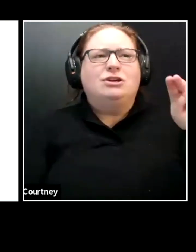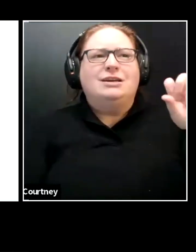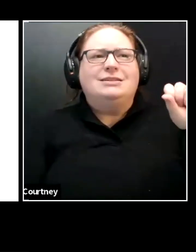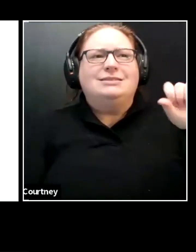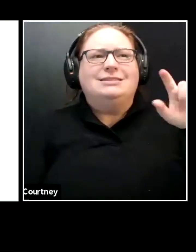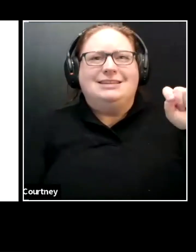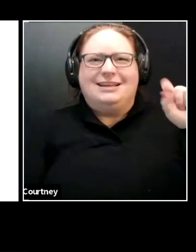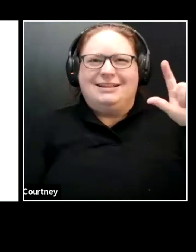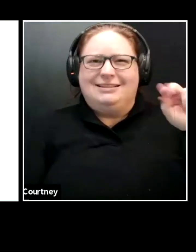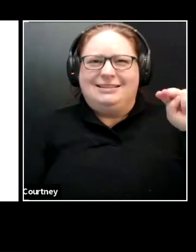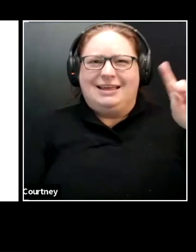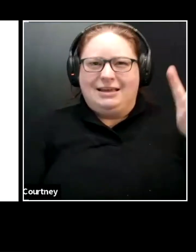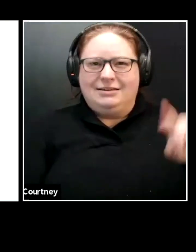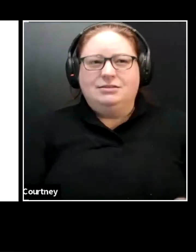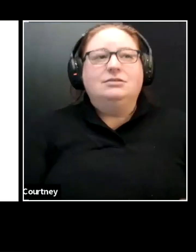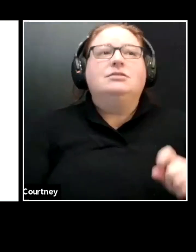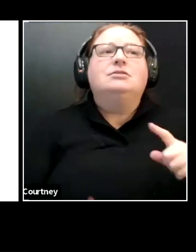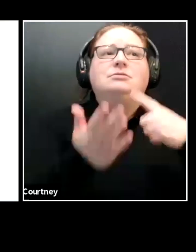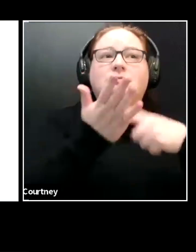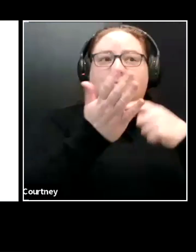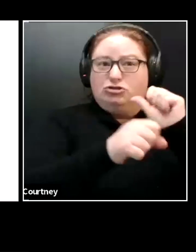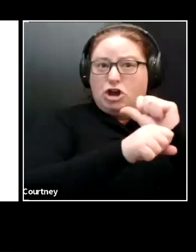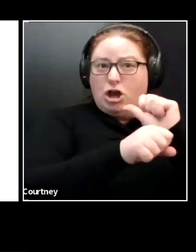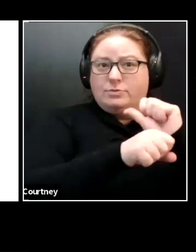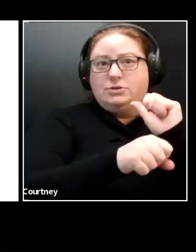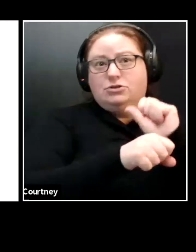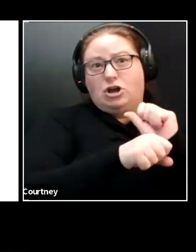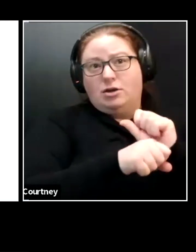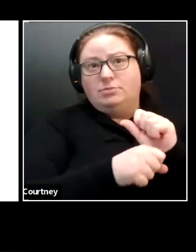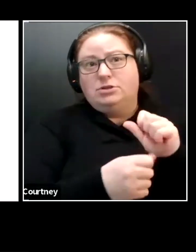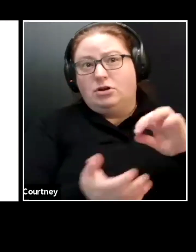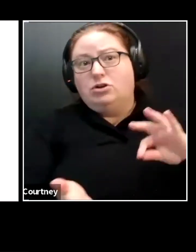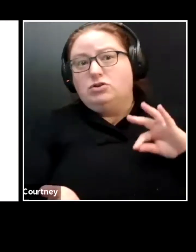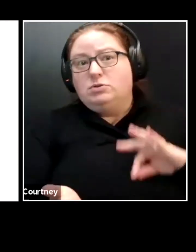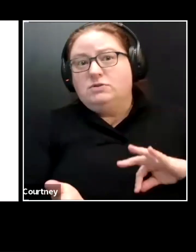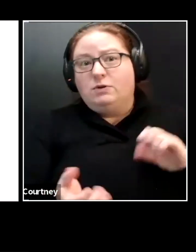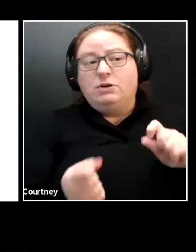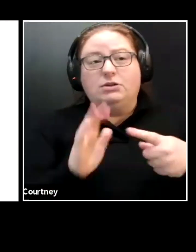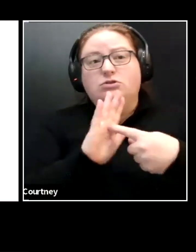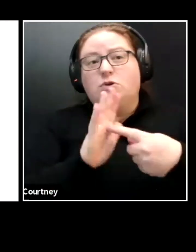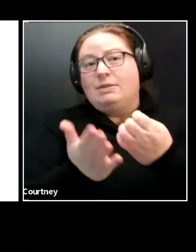are useful. They're, you know, can represent an economic opportunity beyond just the job itself.